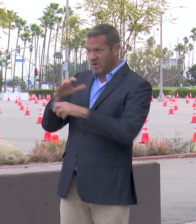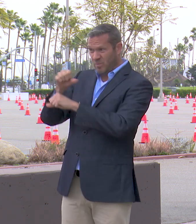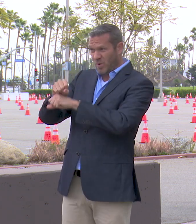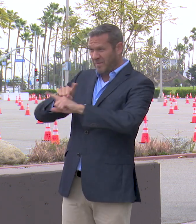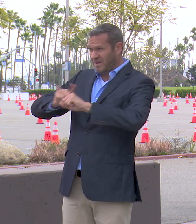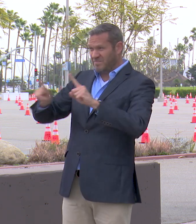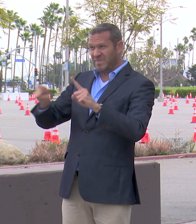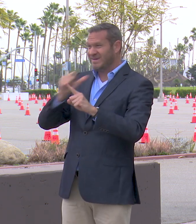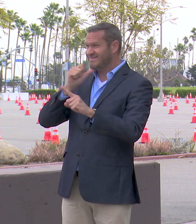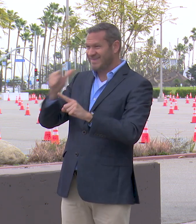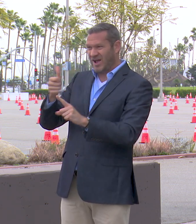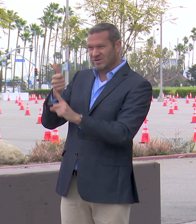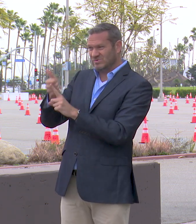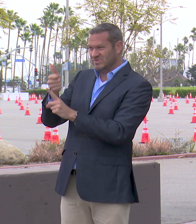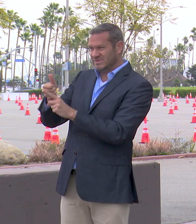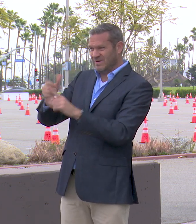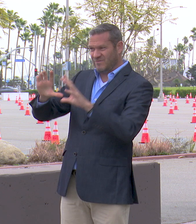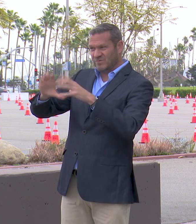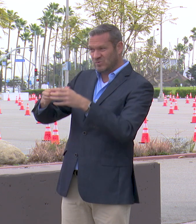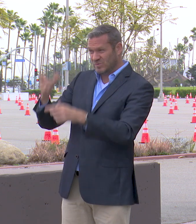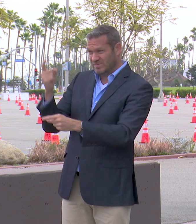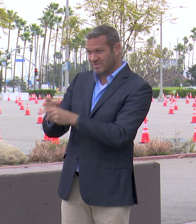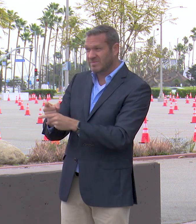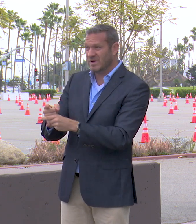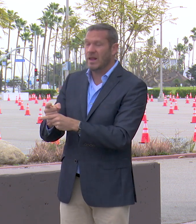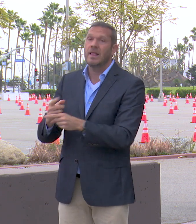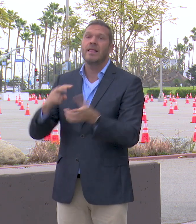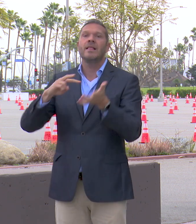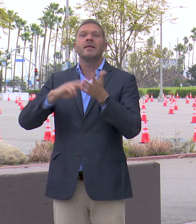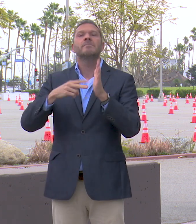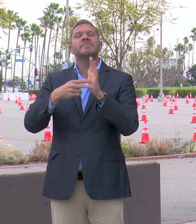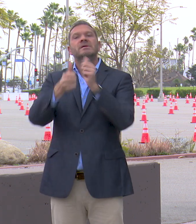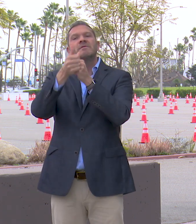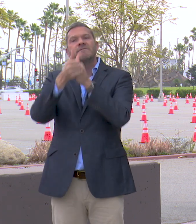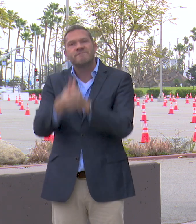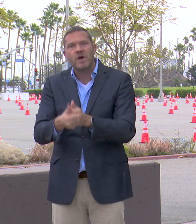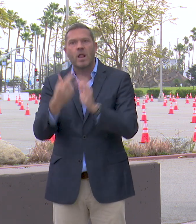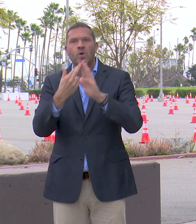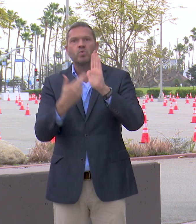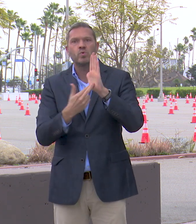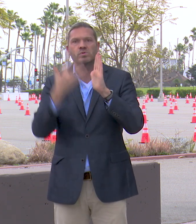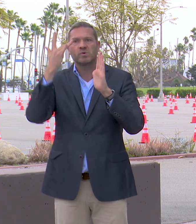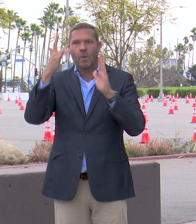The more people follow the rules, the more quickly we get to everyone and that's the goal.